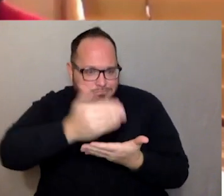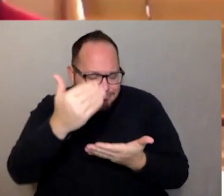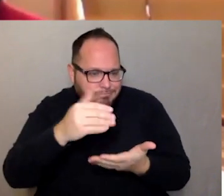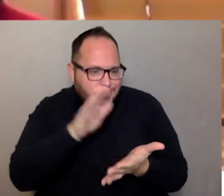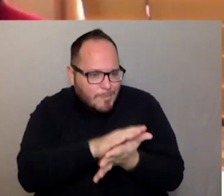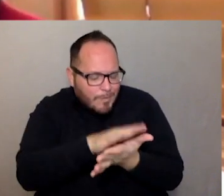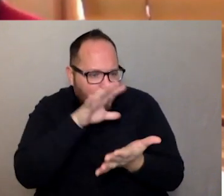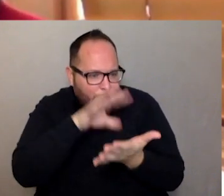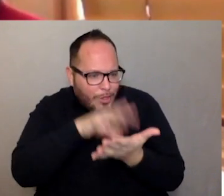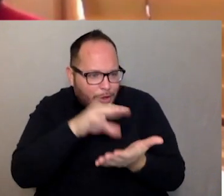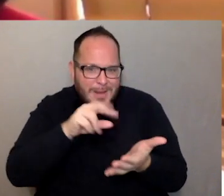WHICH CAN MEAN THE DIFFERENCE BETWEEN LIFE AND DEATH DURING A